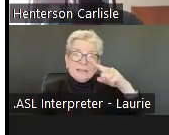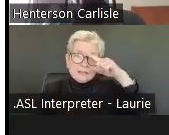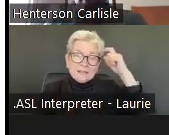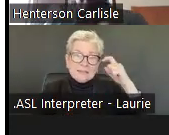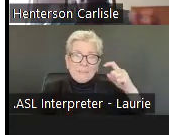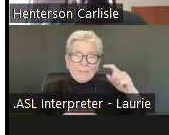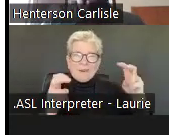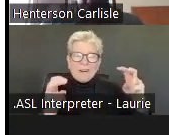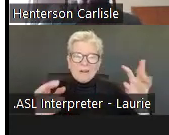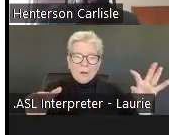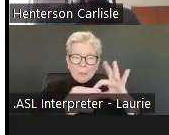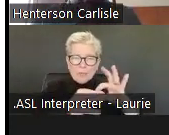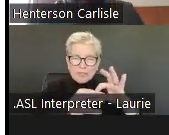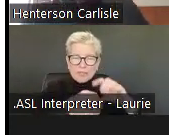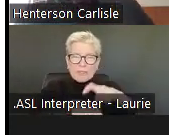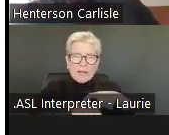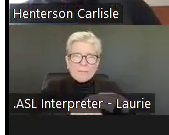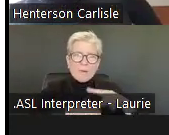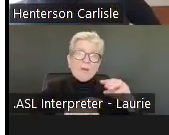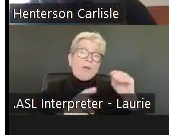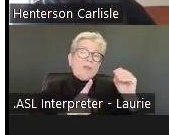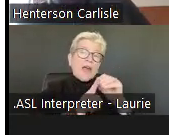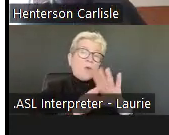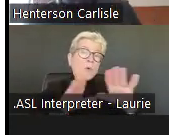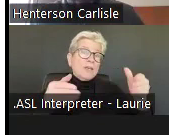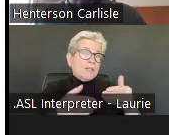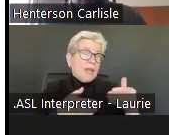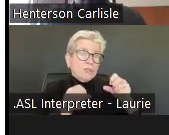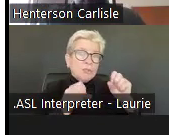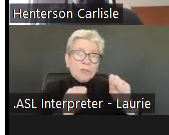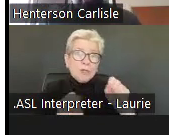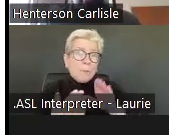Orientation can happen in many different formats; and we see it all over the state